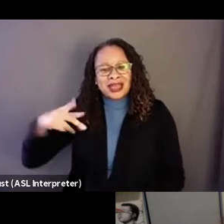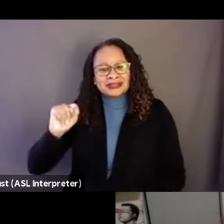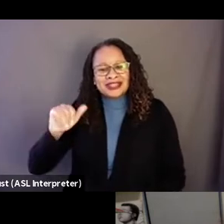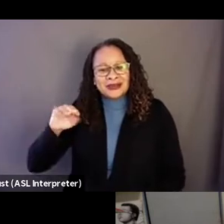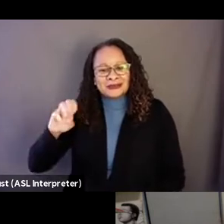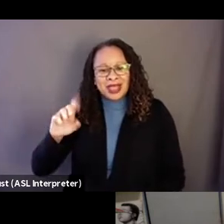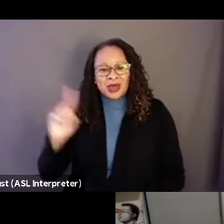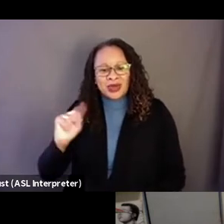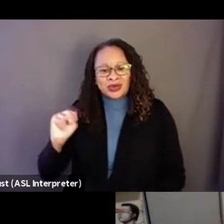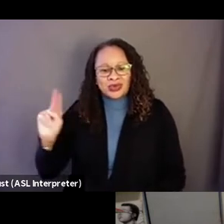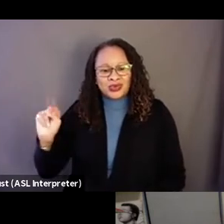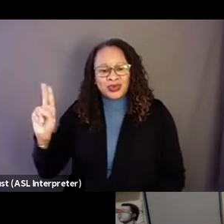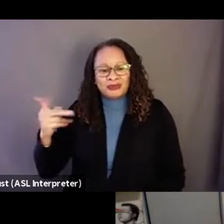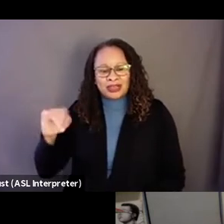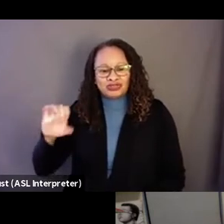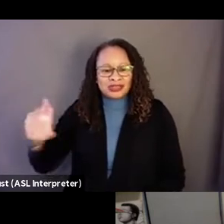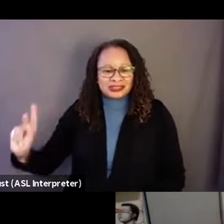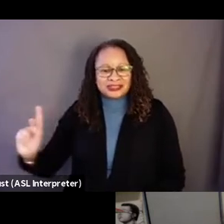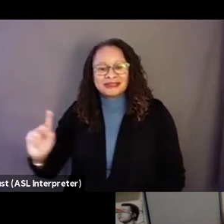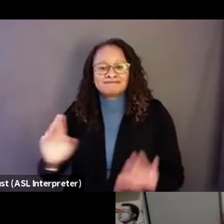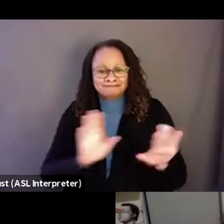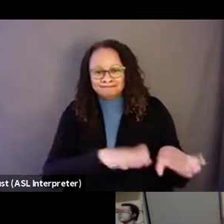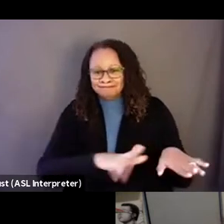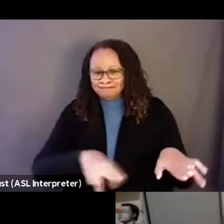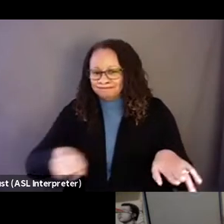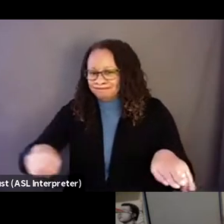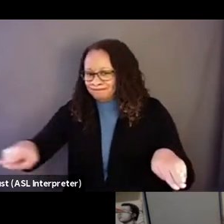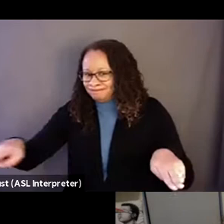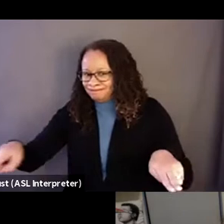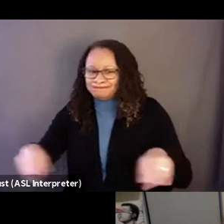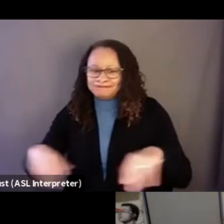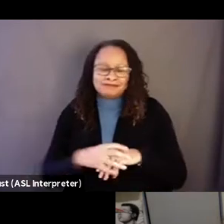have kind of brought all the children together to take a nap.